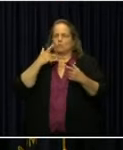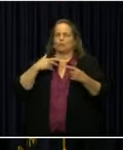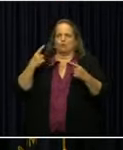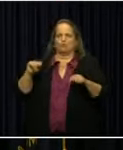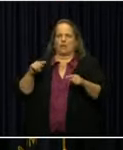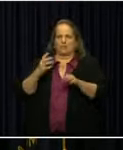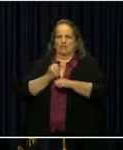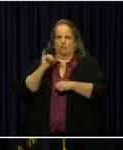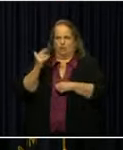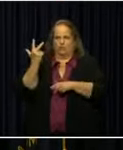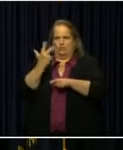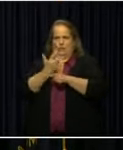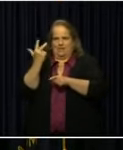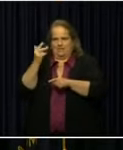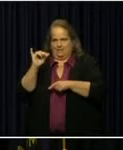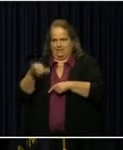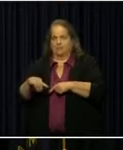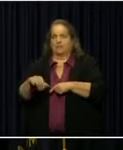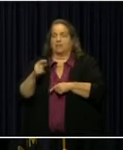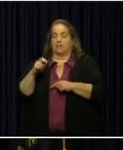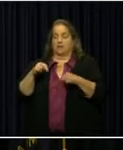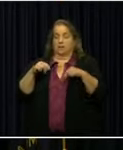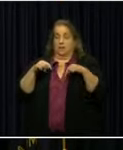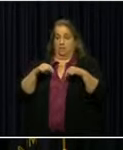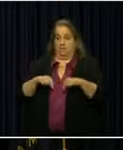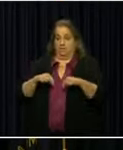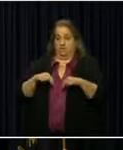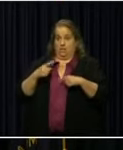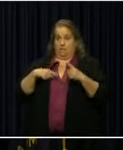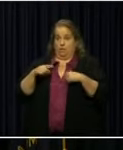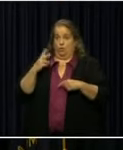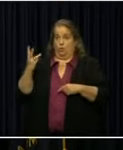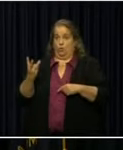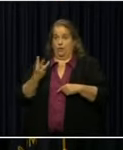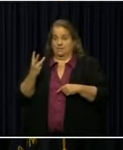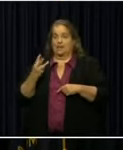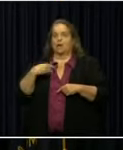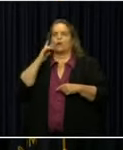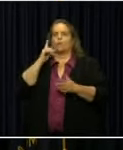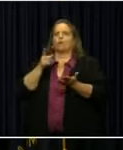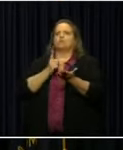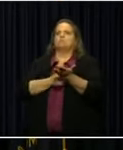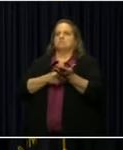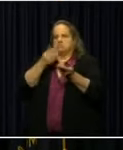THANK YOU FOR, AGAIN, PASSING THAT TEST OF HUMANITY. YOU ARE AMAZING.